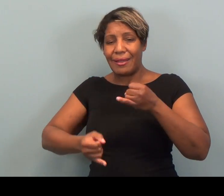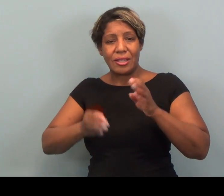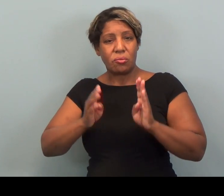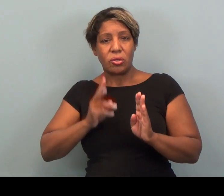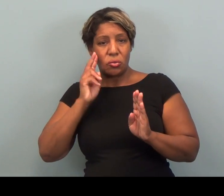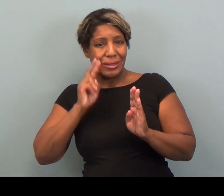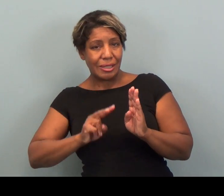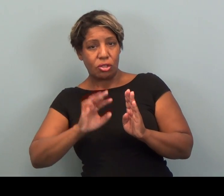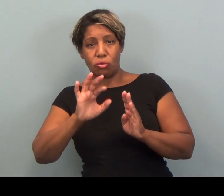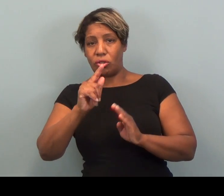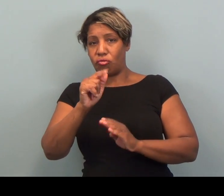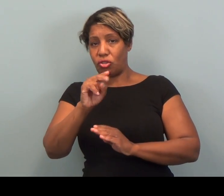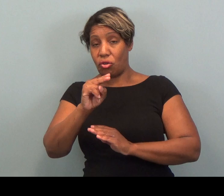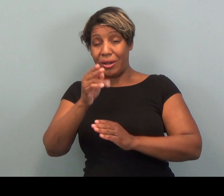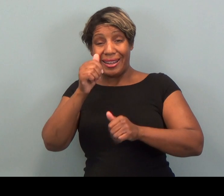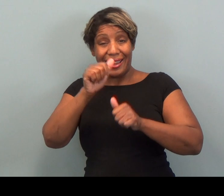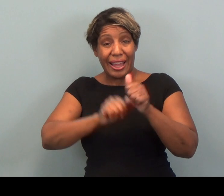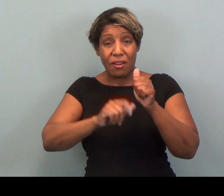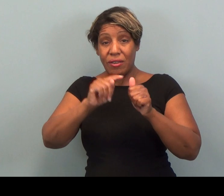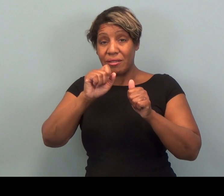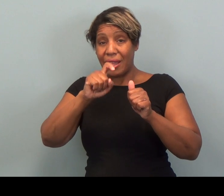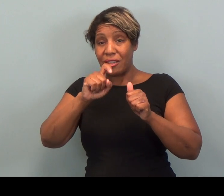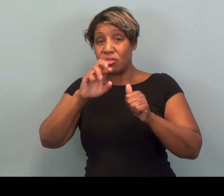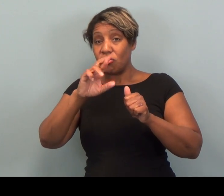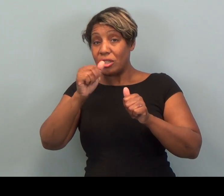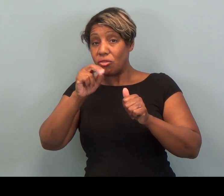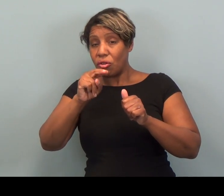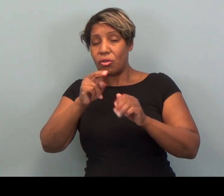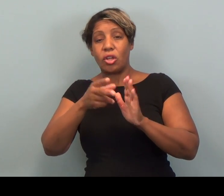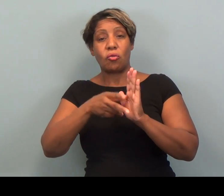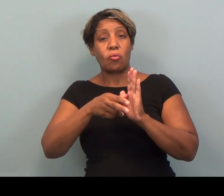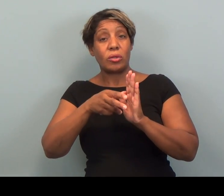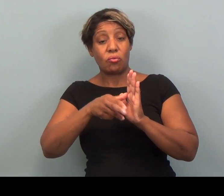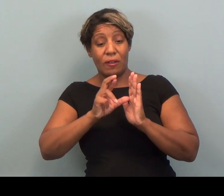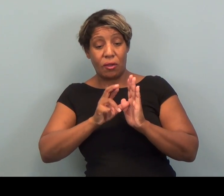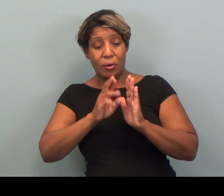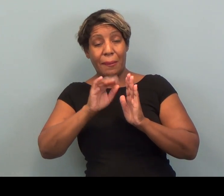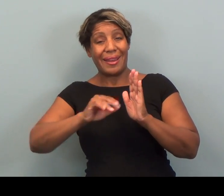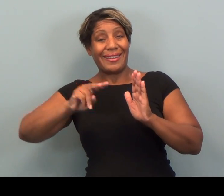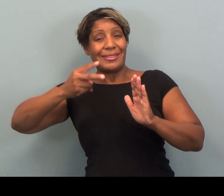Every tax return that we do here at the tax site is reviewed by a second volunteer